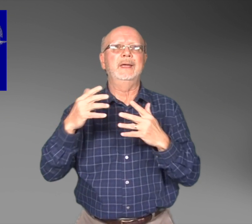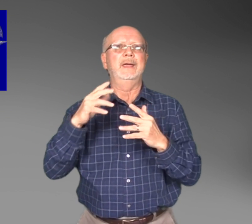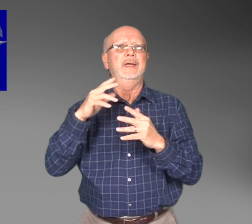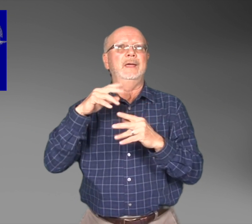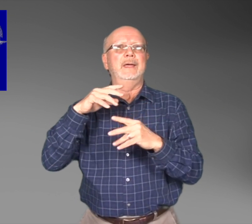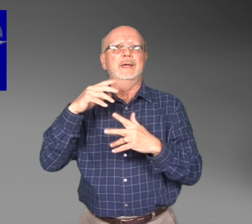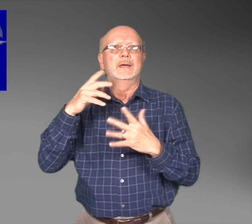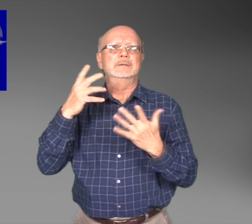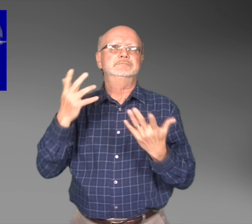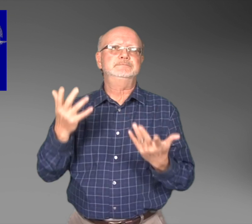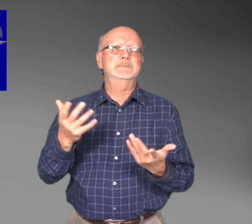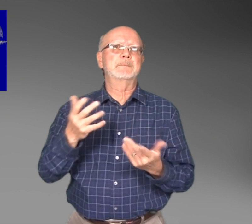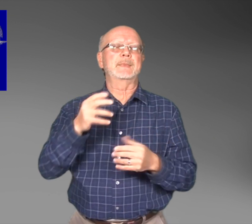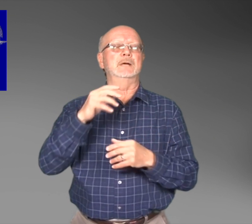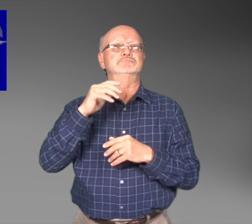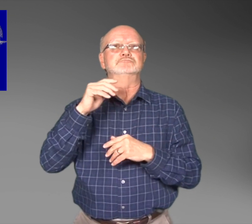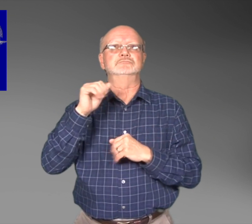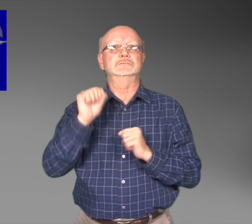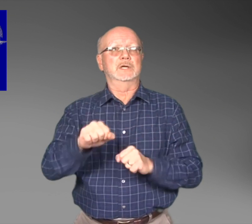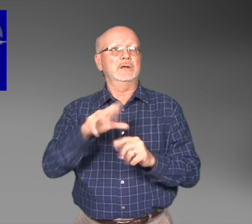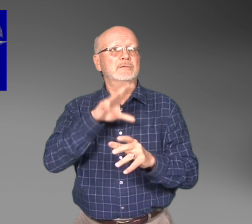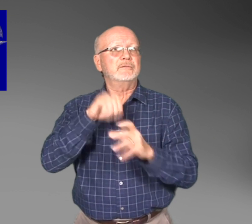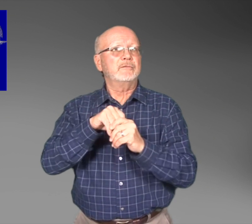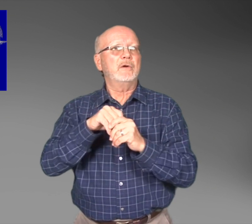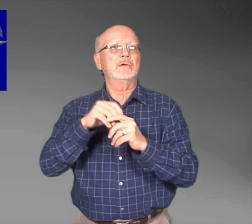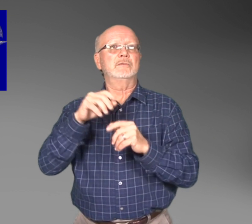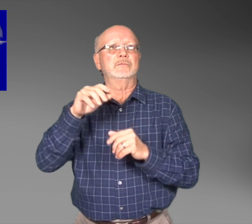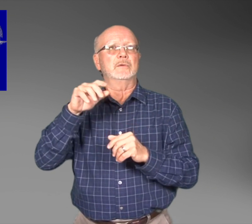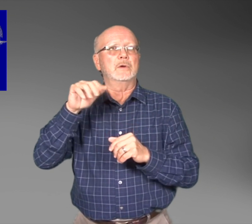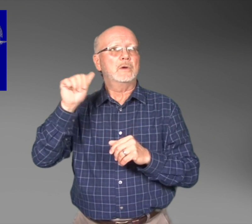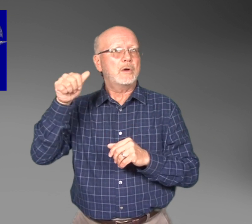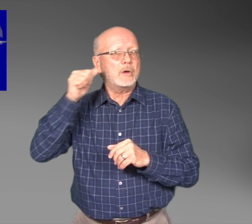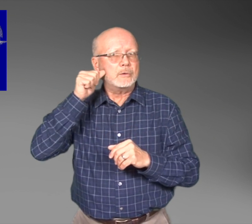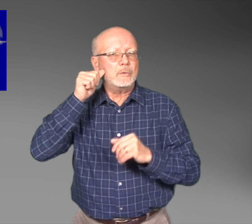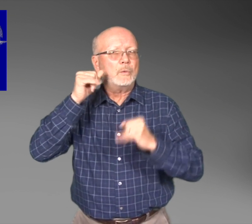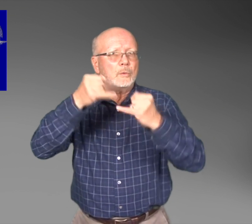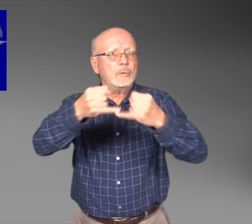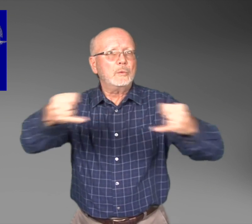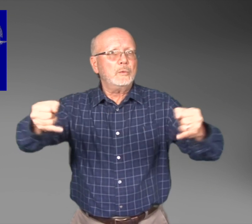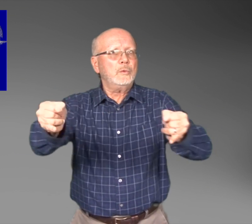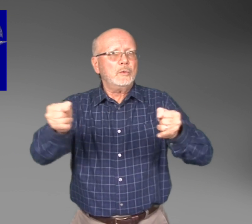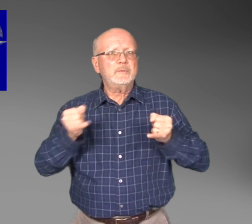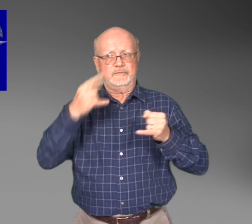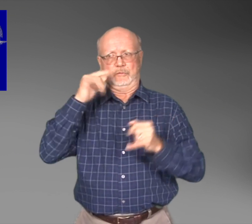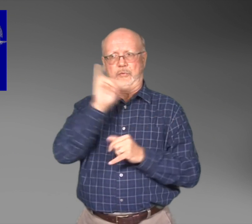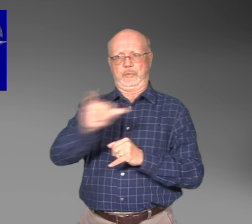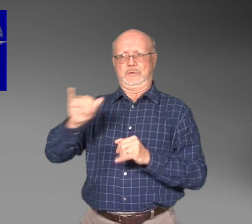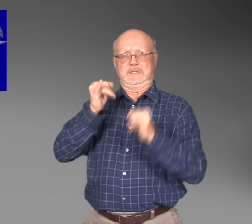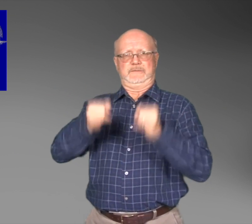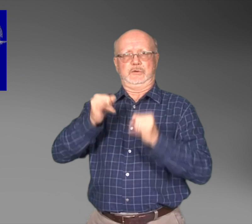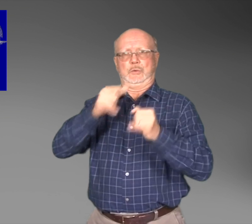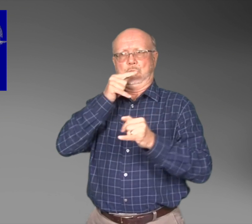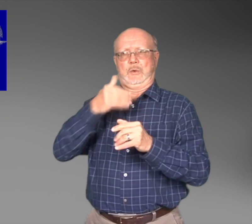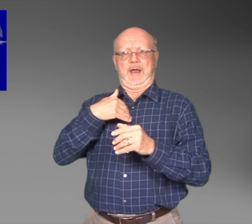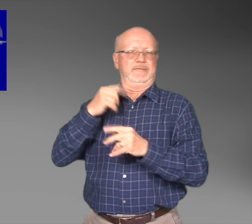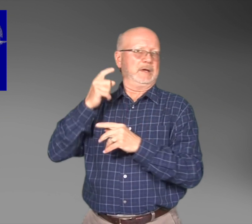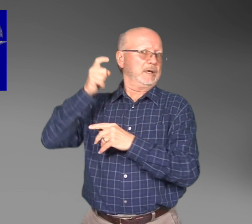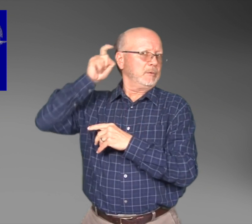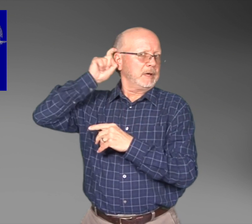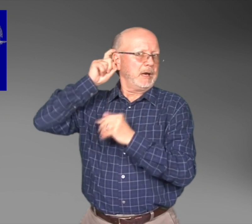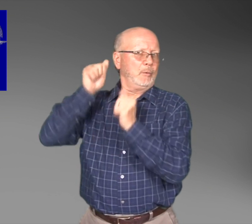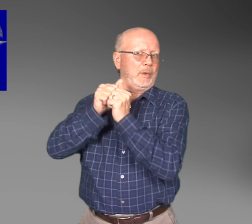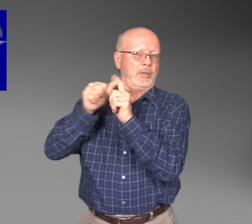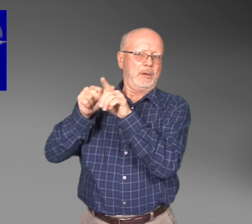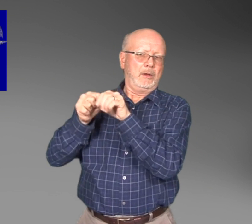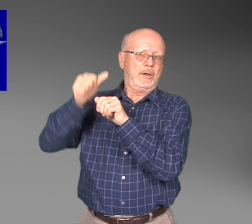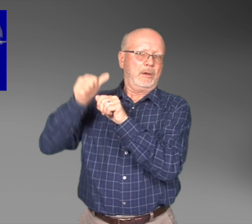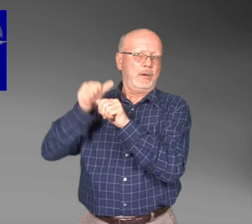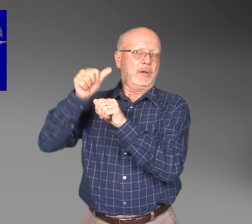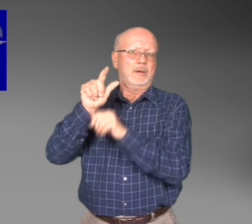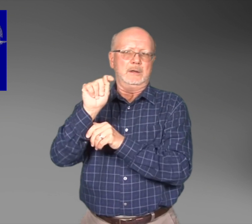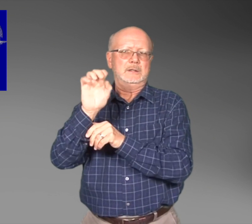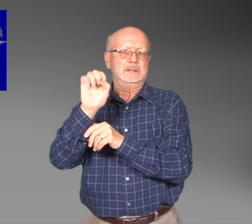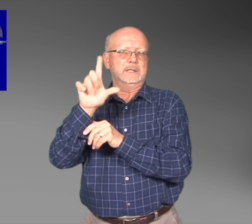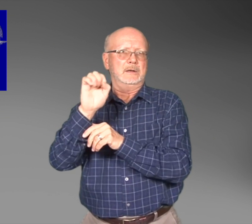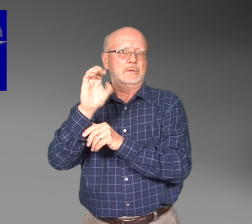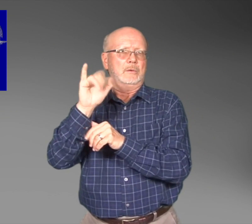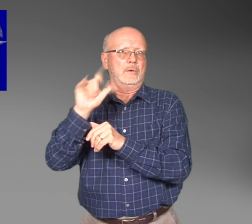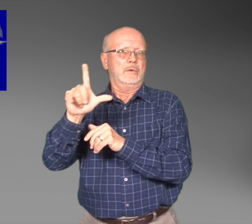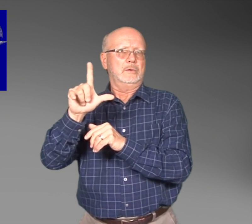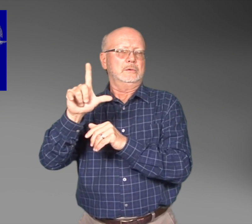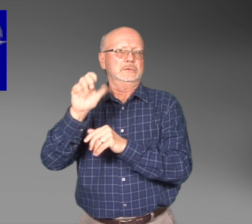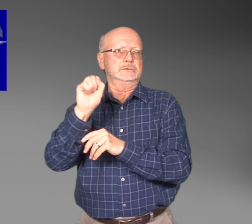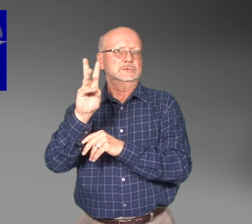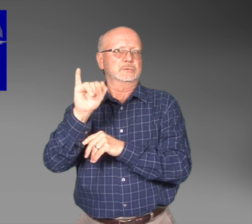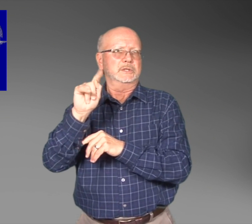induction loop systems for individuals who have hearing aids with telecoil switches.